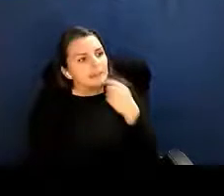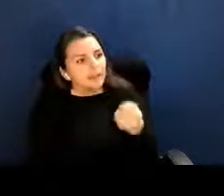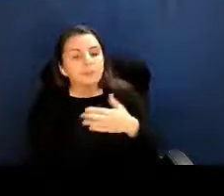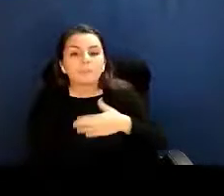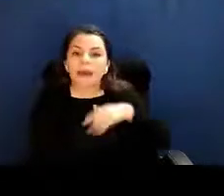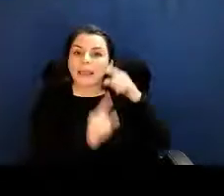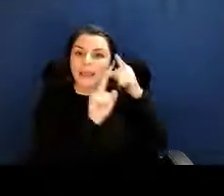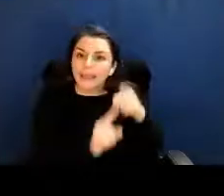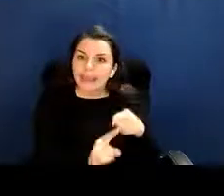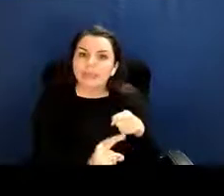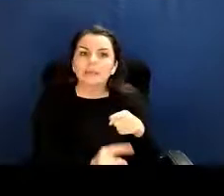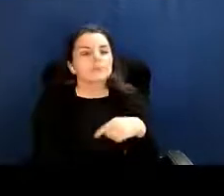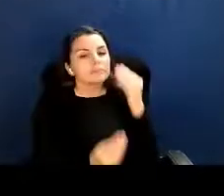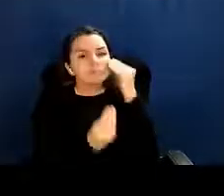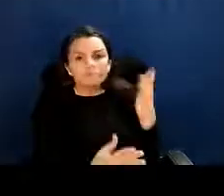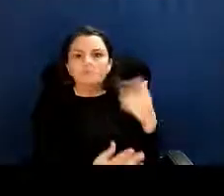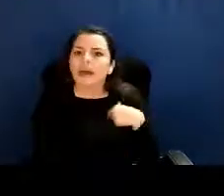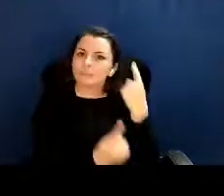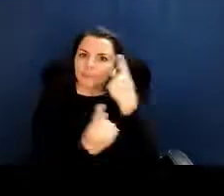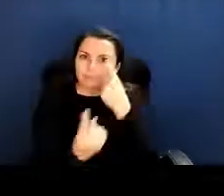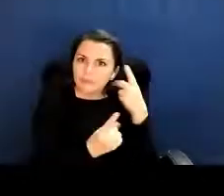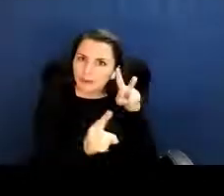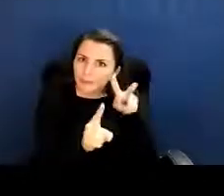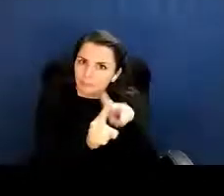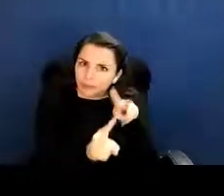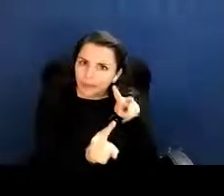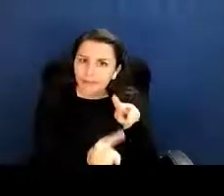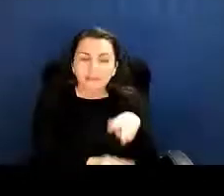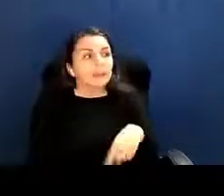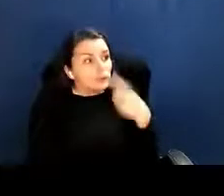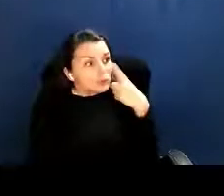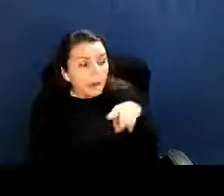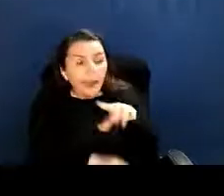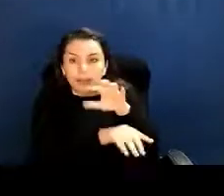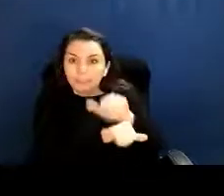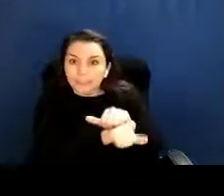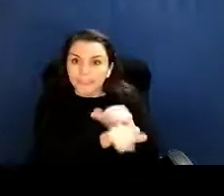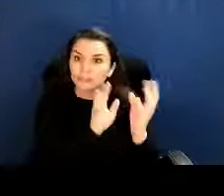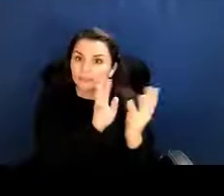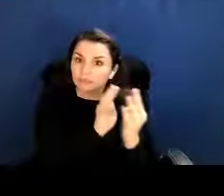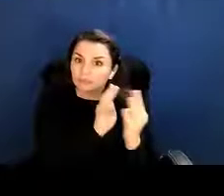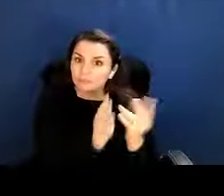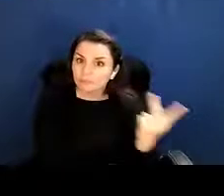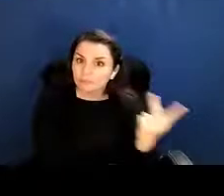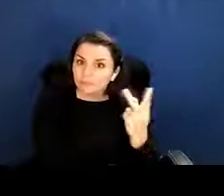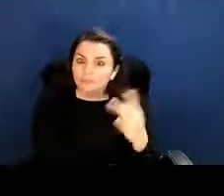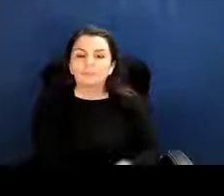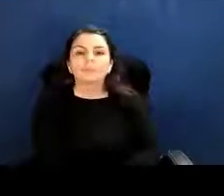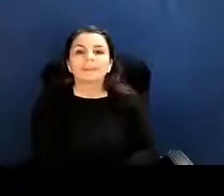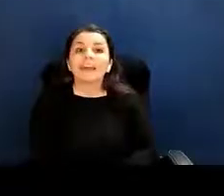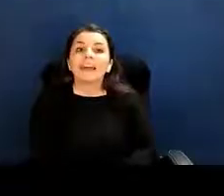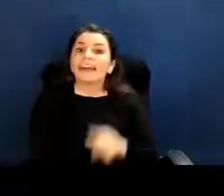applying for this announcement, and ask to set up a call. And then, when they forget to e-mail you back,